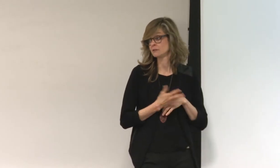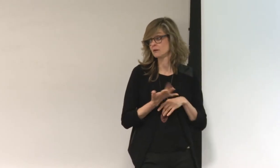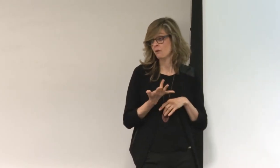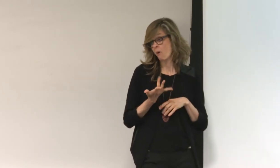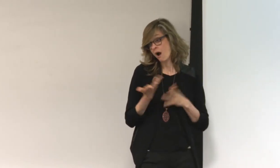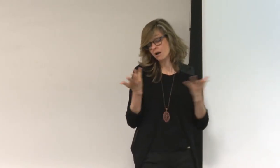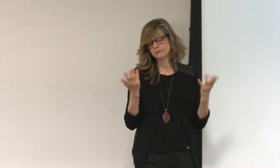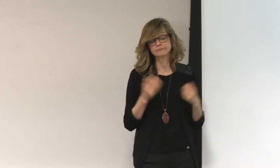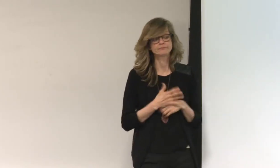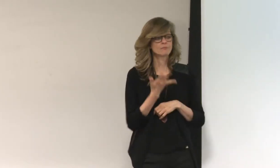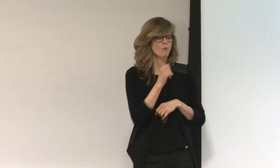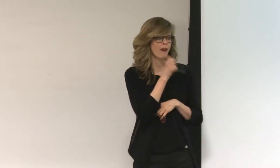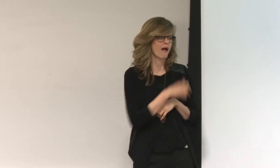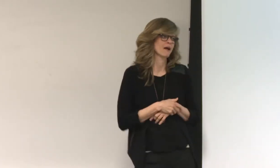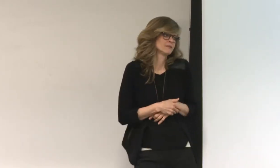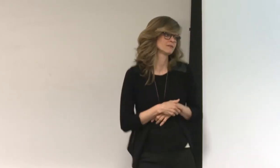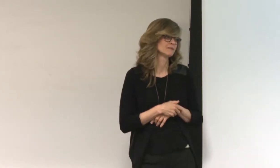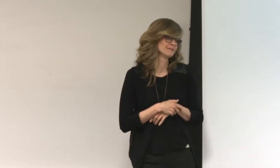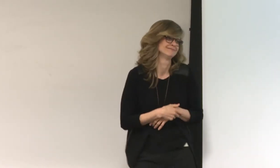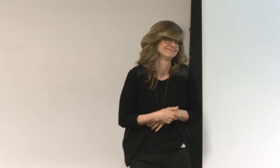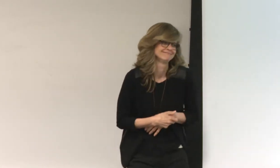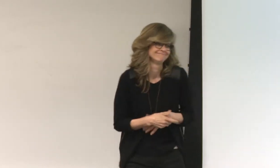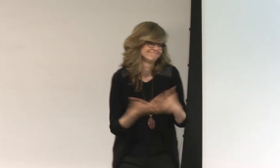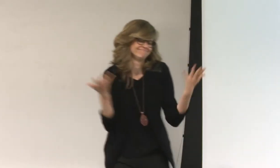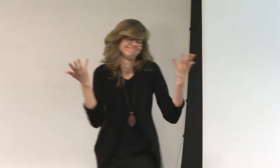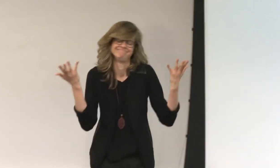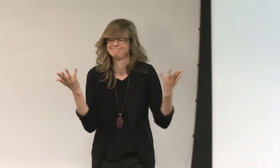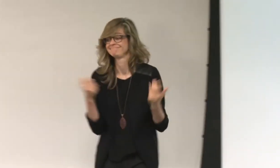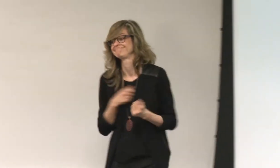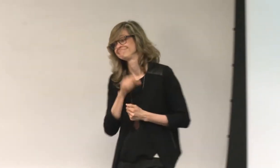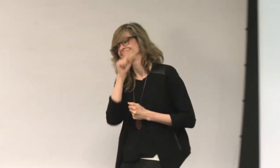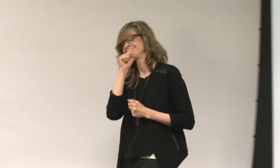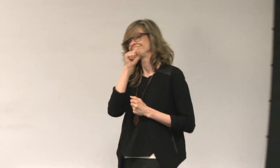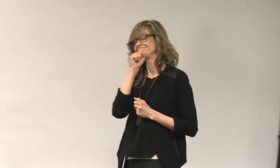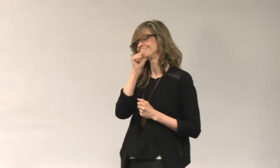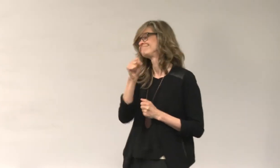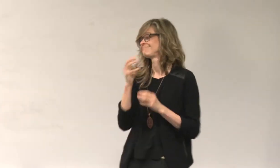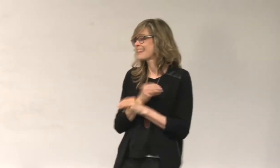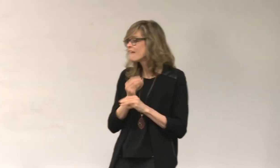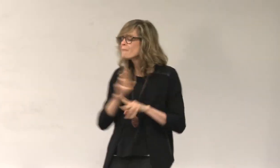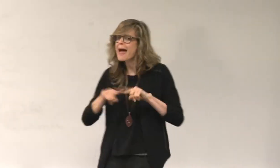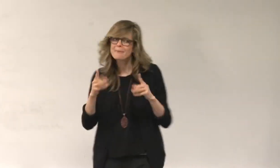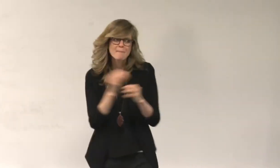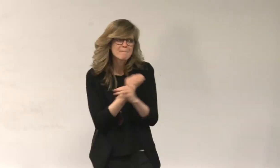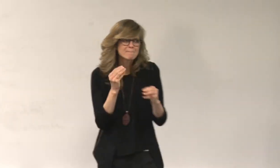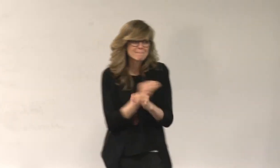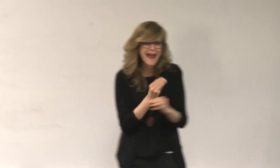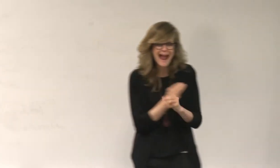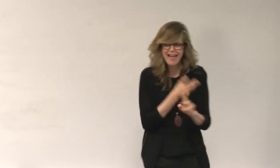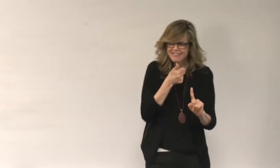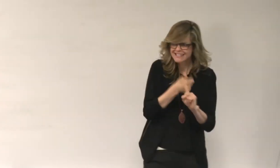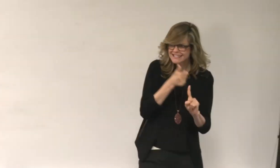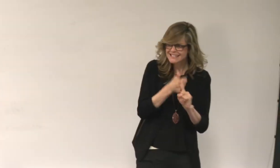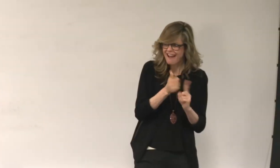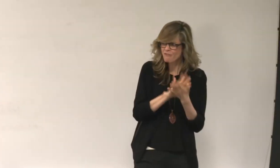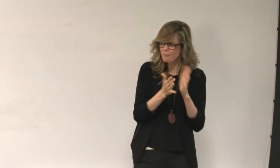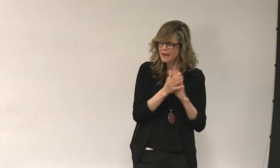AND IT WAS A COLLEGE OF ENGINEERING. I THOUGHT, "OH, ALL RIGHT. I LOVE MATH."